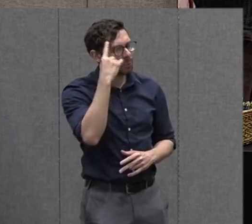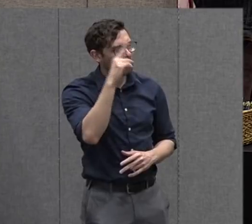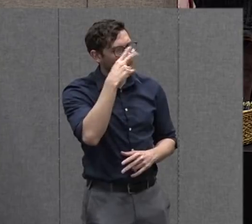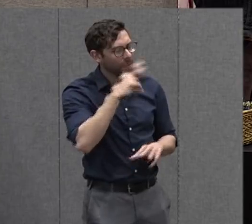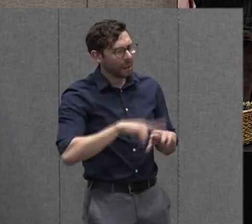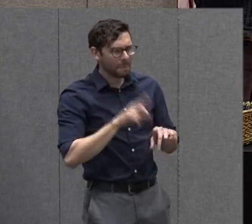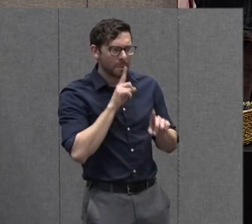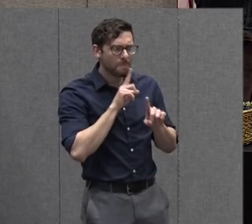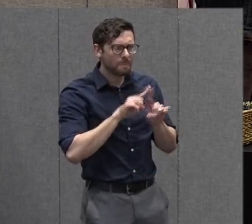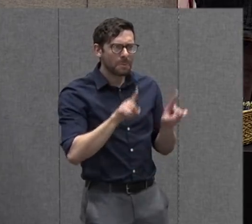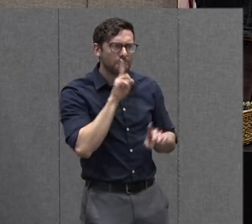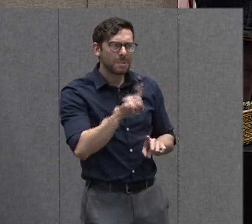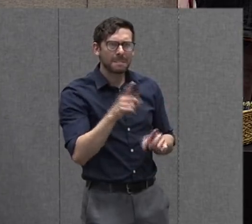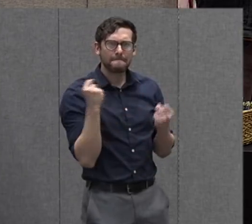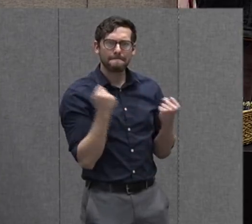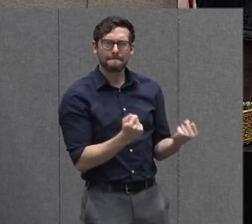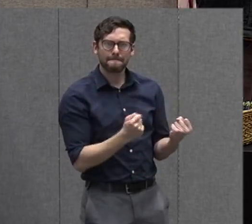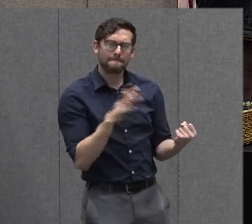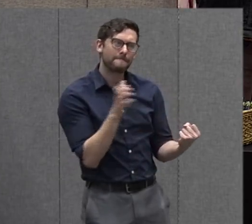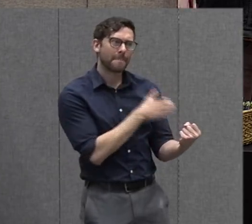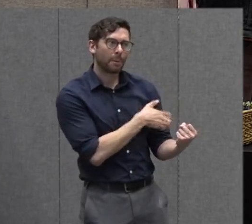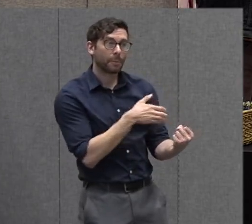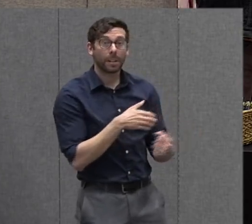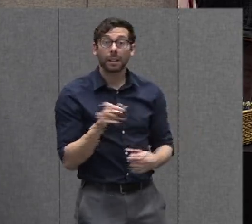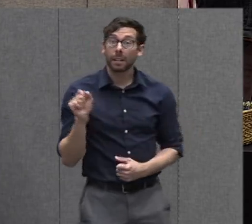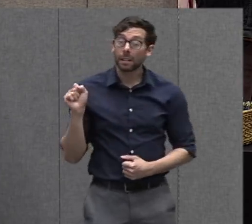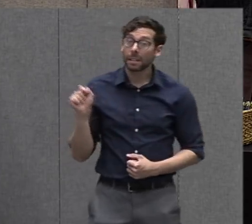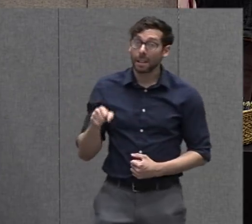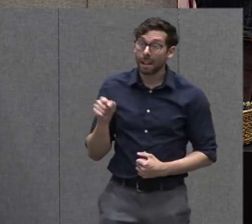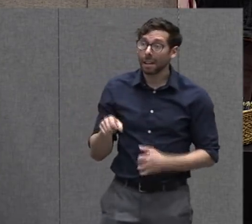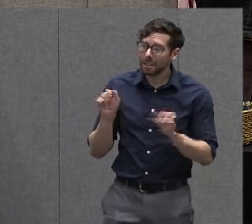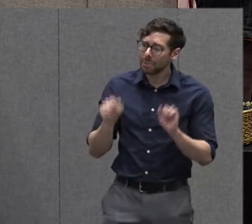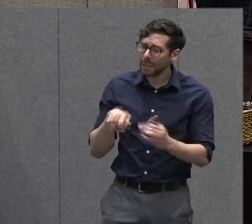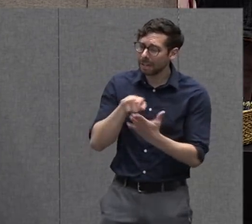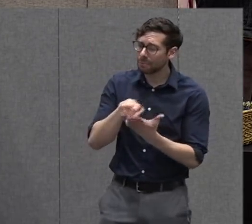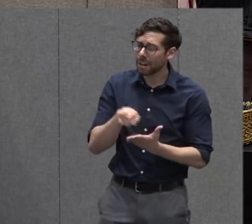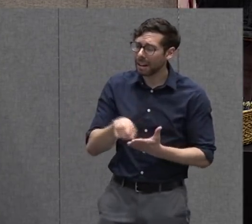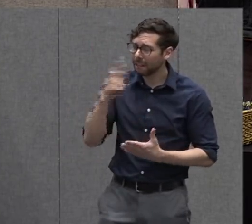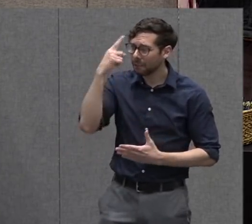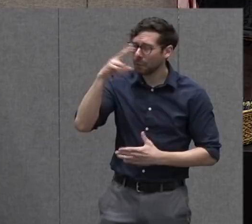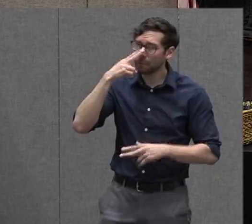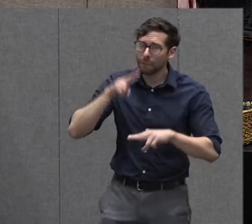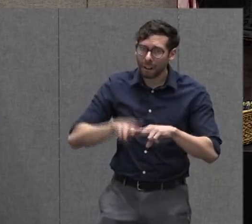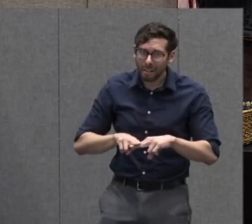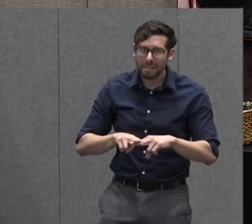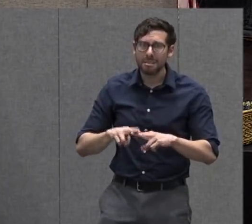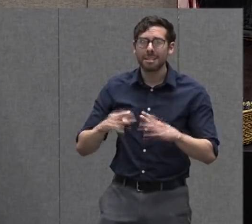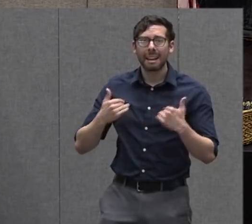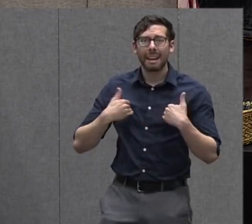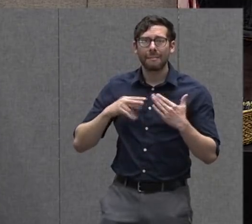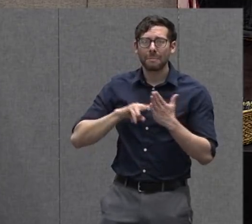You can make it have a powerful meaning. You can make a poem happy. You can make a poem sad.